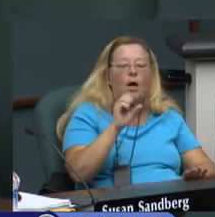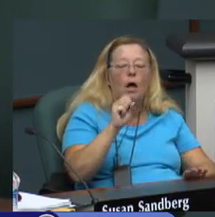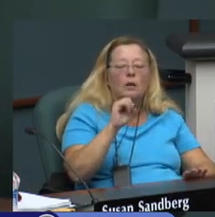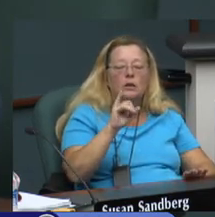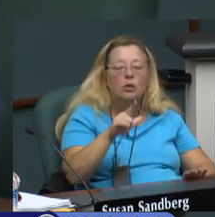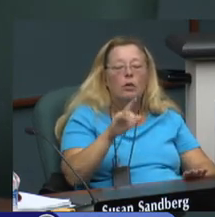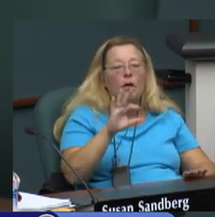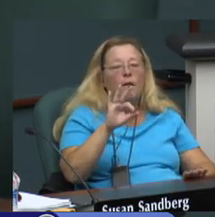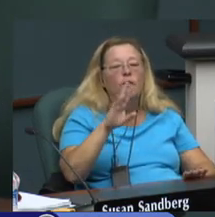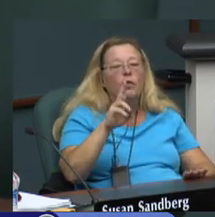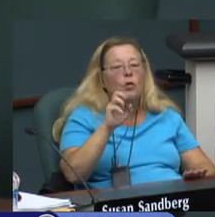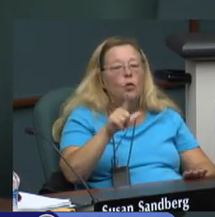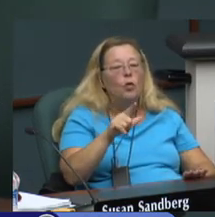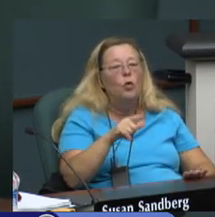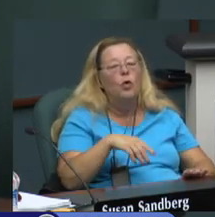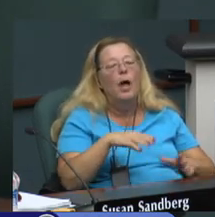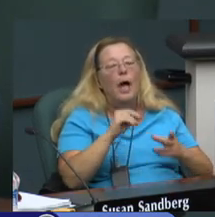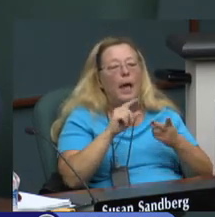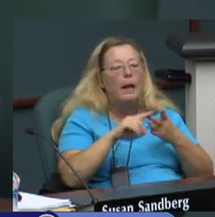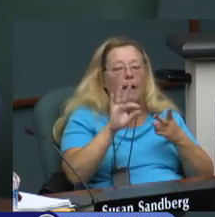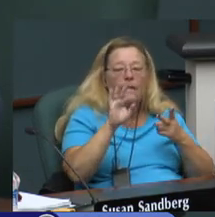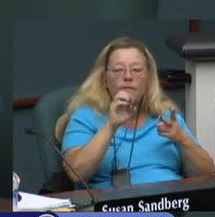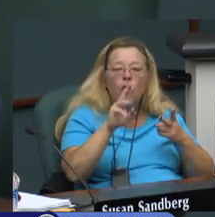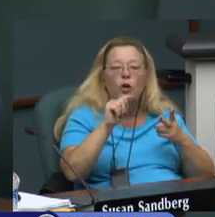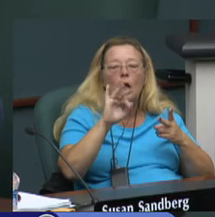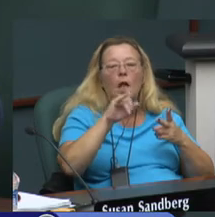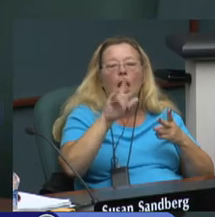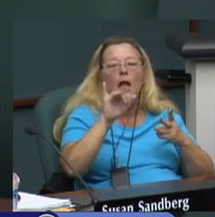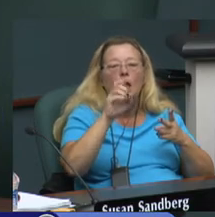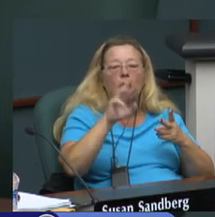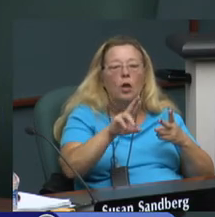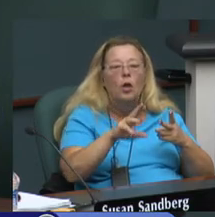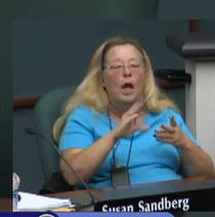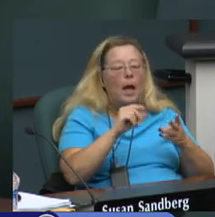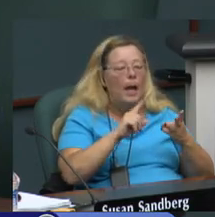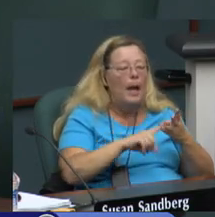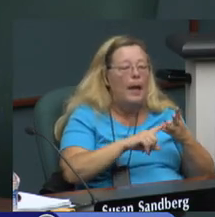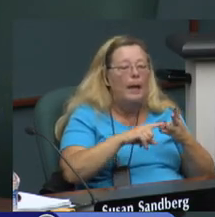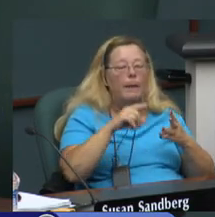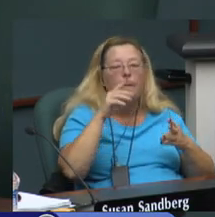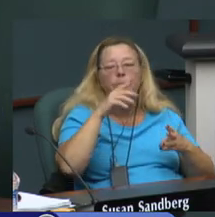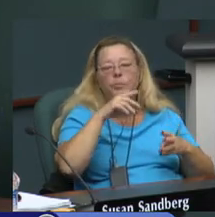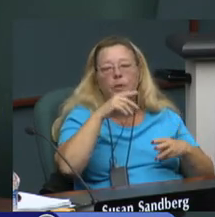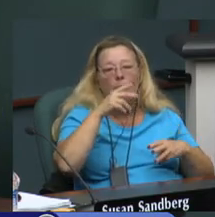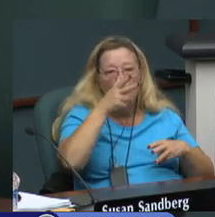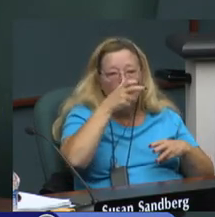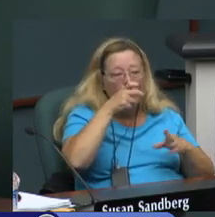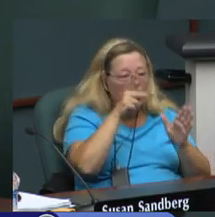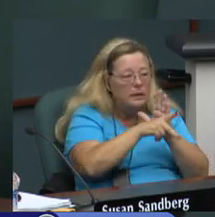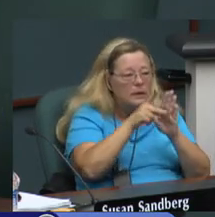fertilizer inputs into and pesticide inputs into the mass agriculture by huge